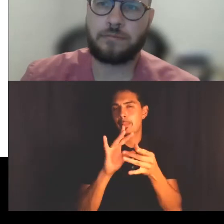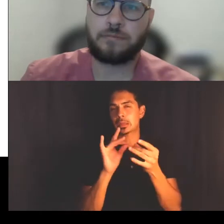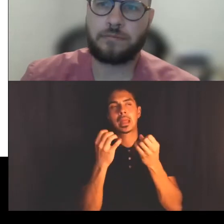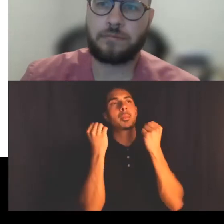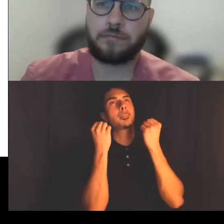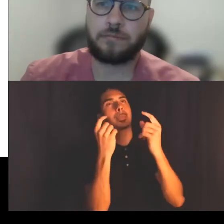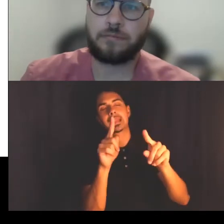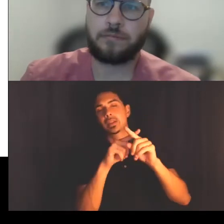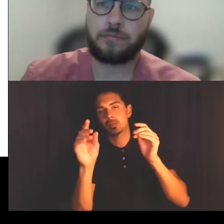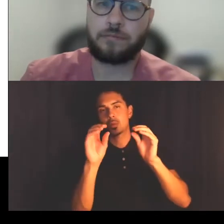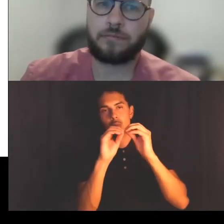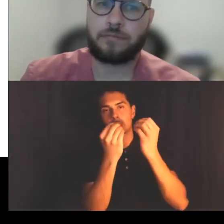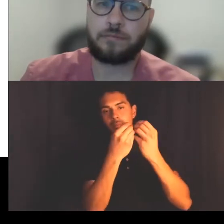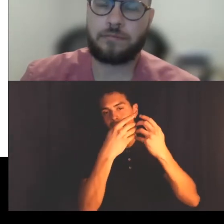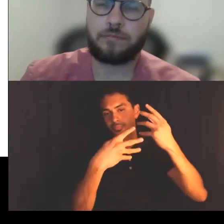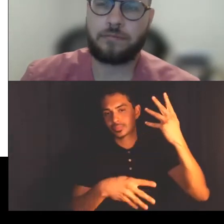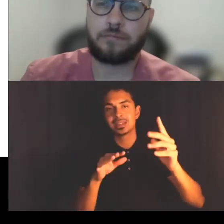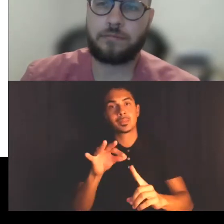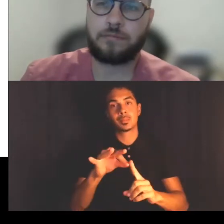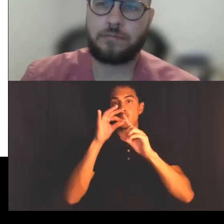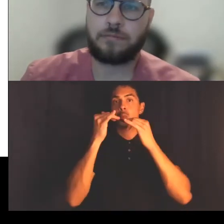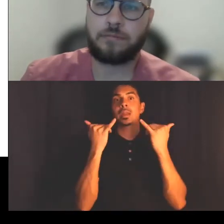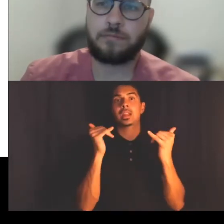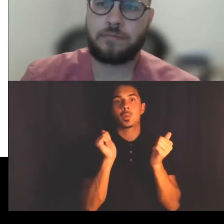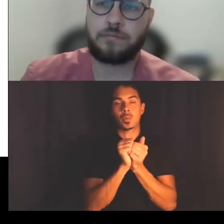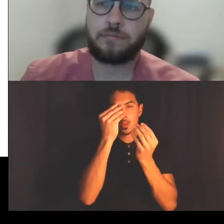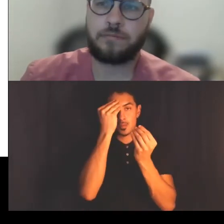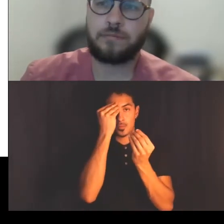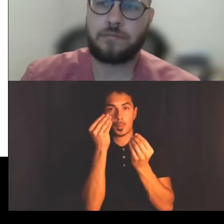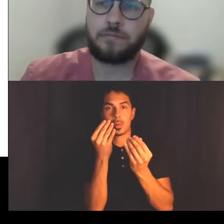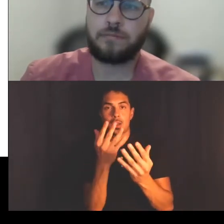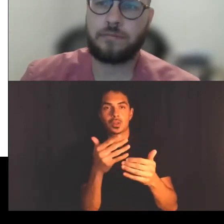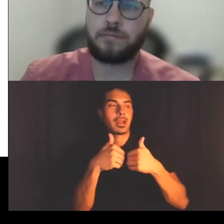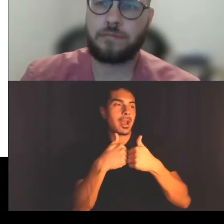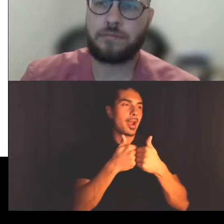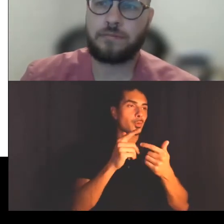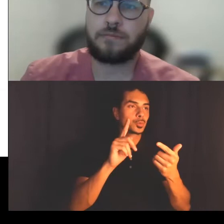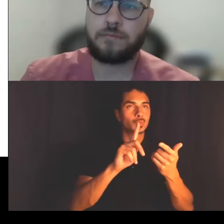that are doing information about how to kinda clean up